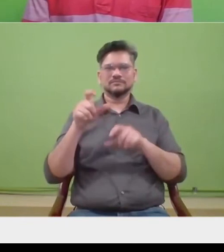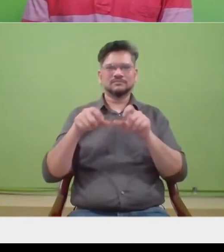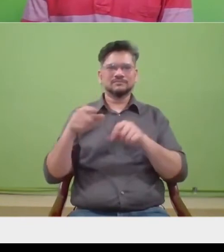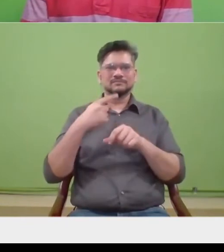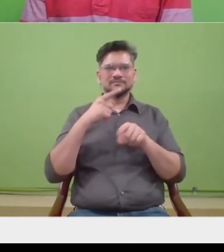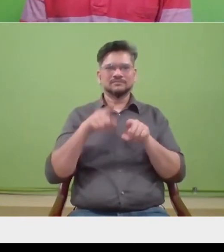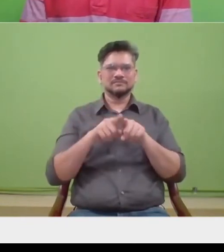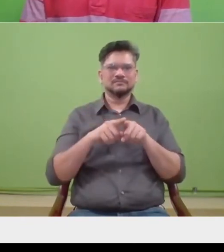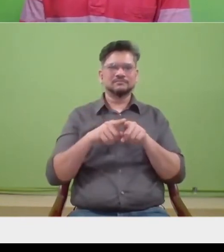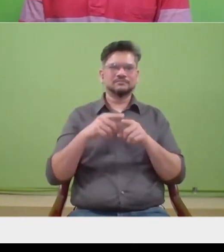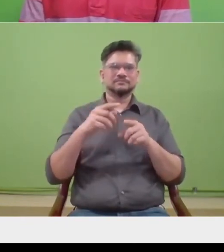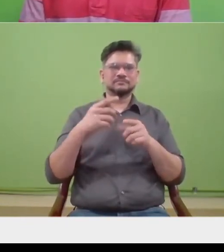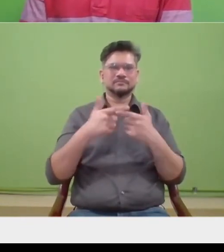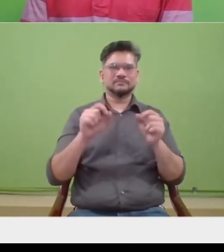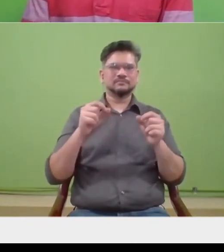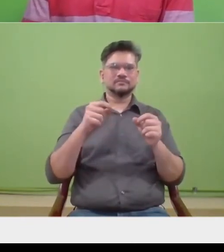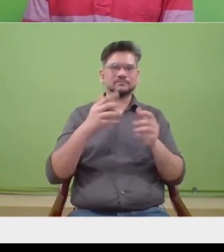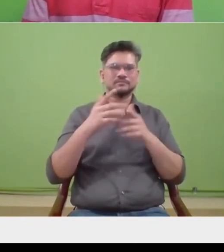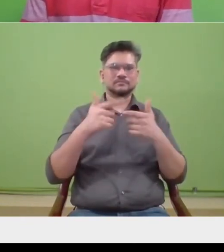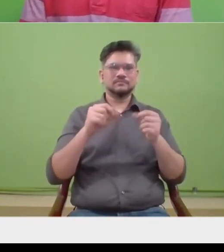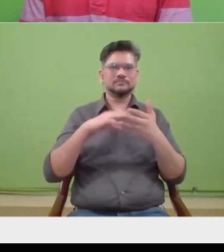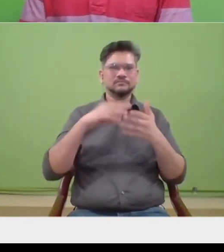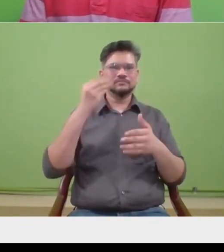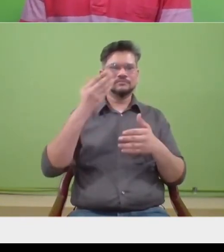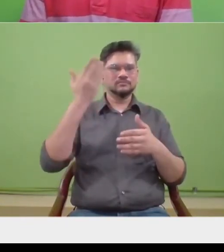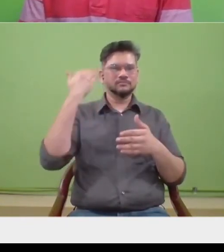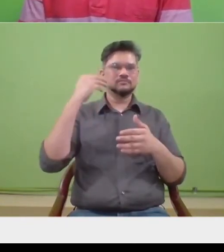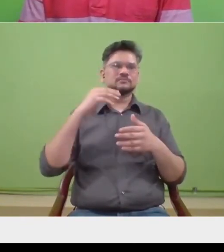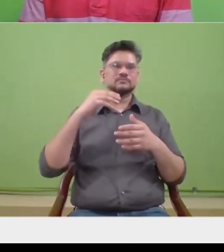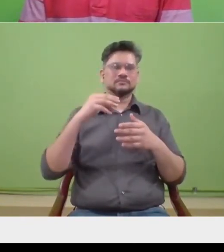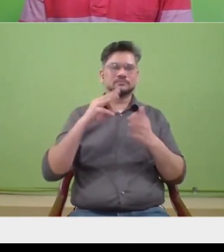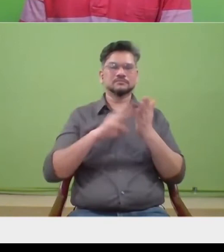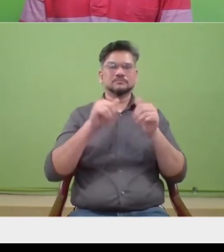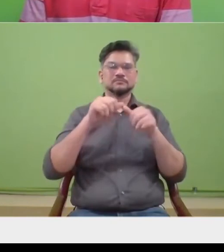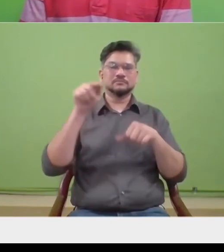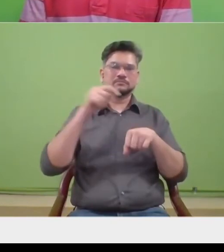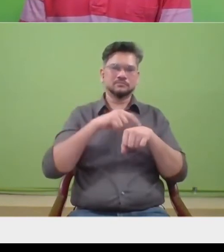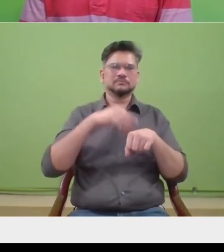masters as sign linguistics but just the theories which is sort of unfortunate